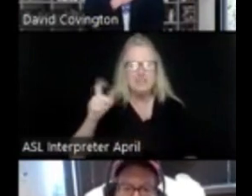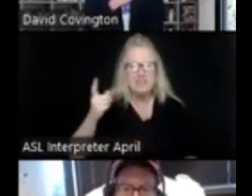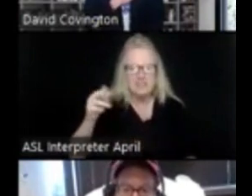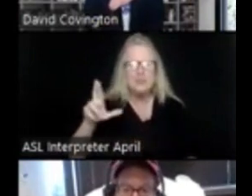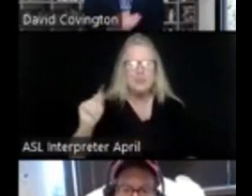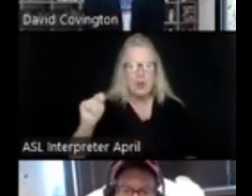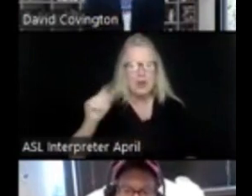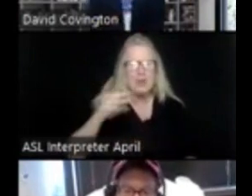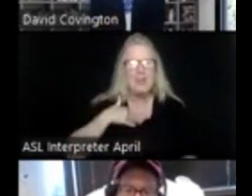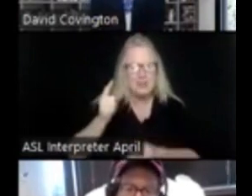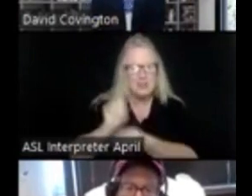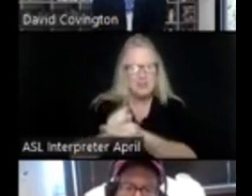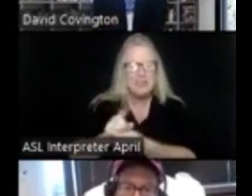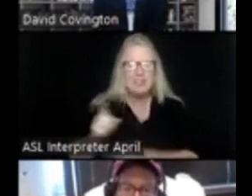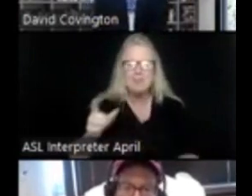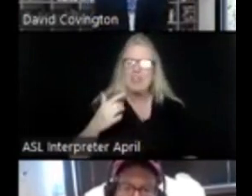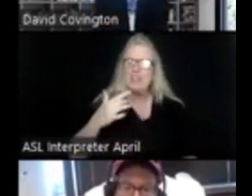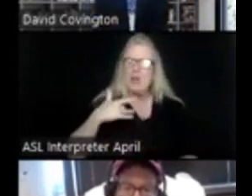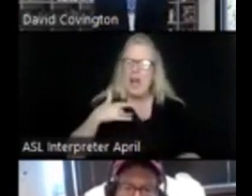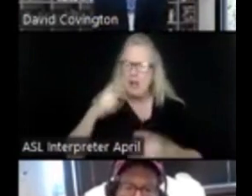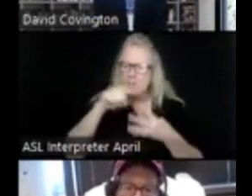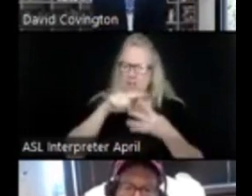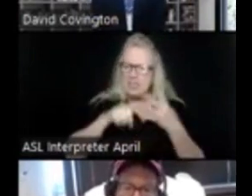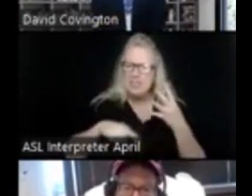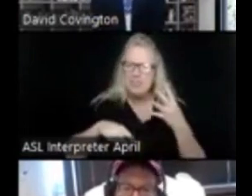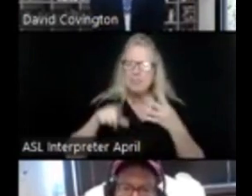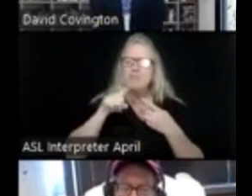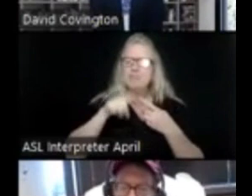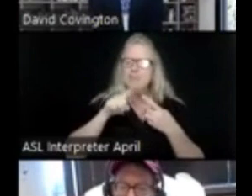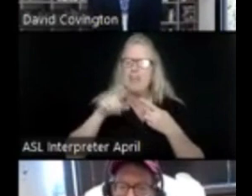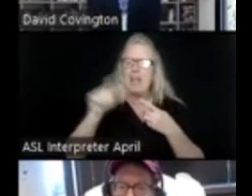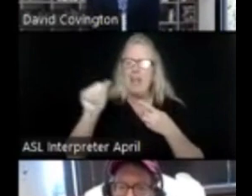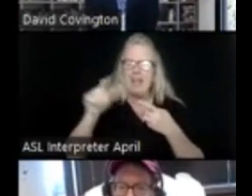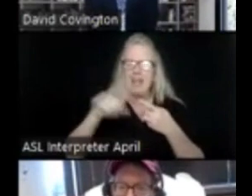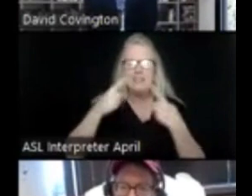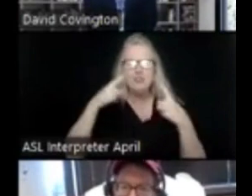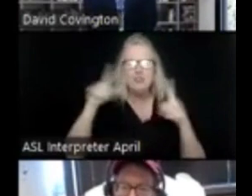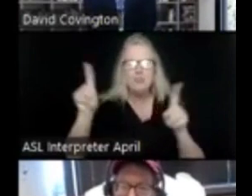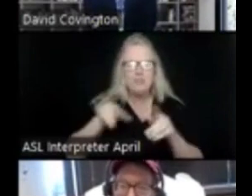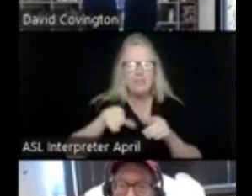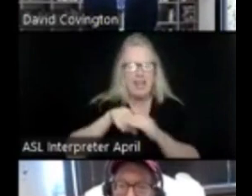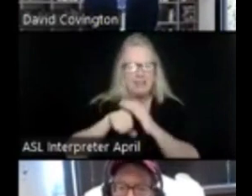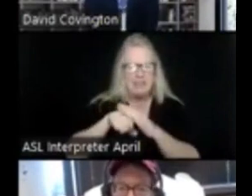I AM LEANING TOWARDS ACHIEVING ACCESS, BUT I AM NOT CONFIDENT.